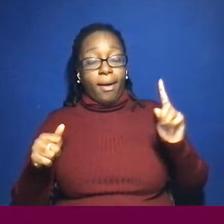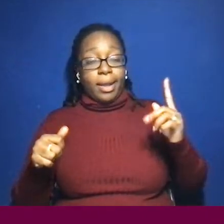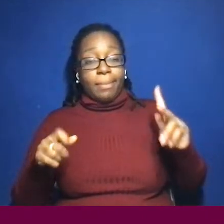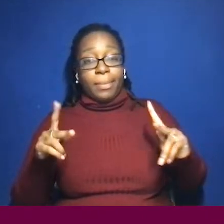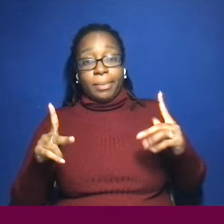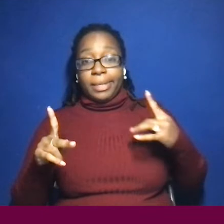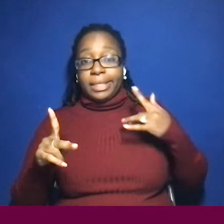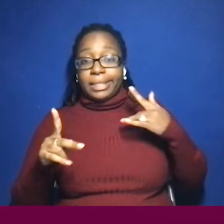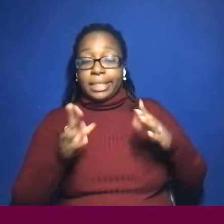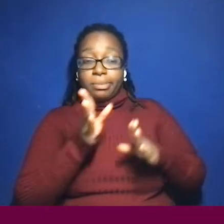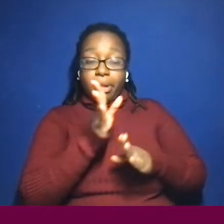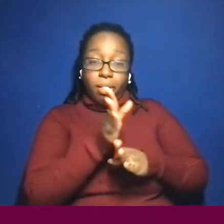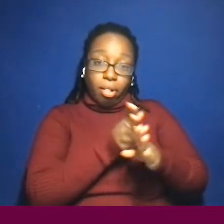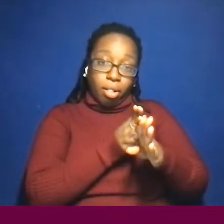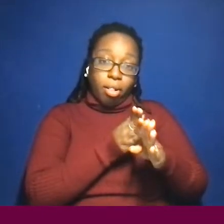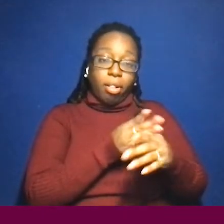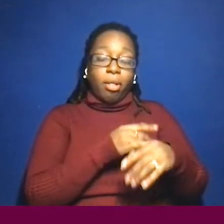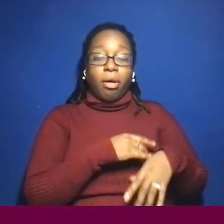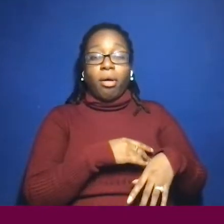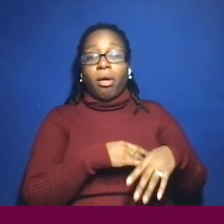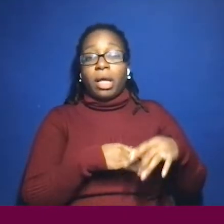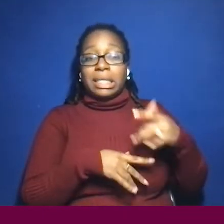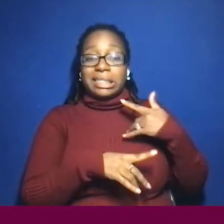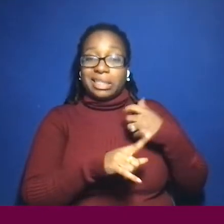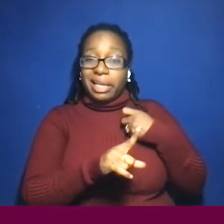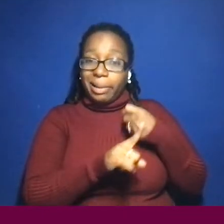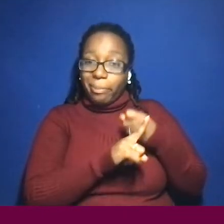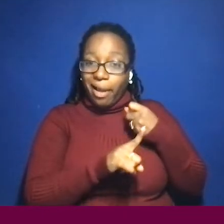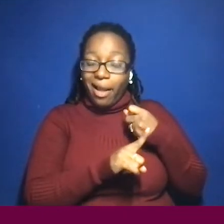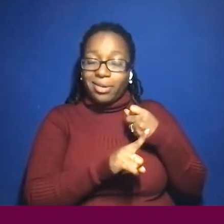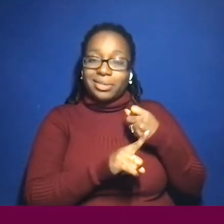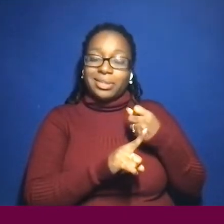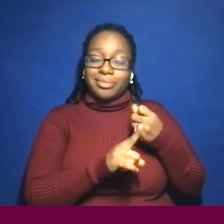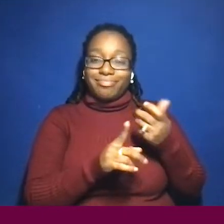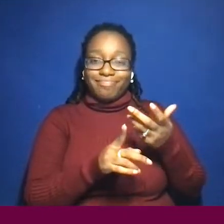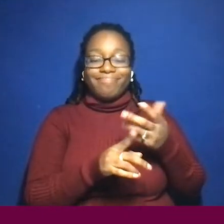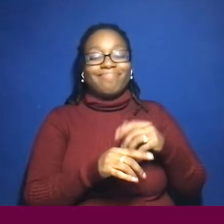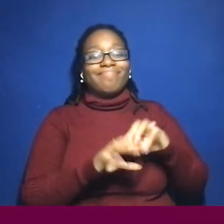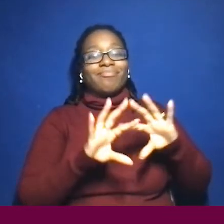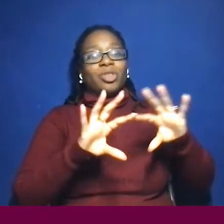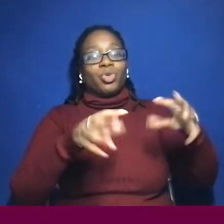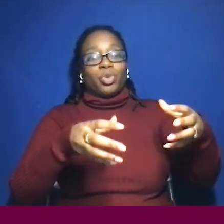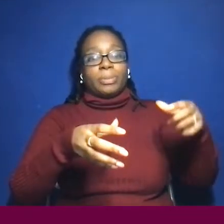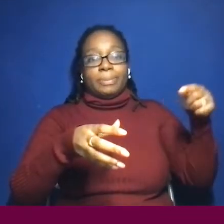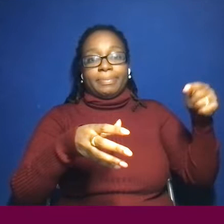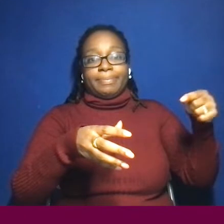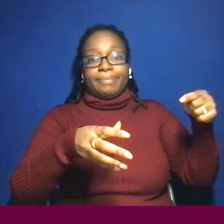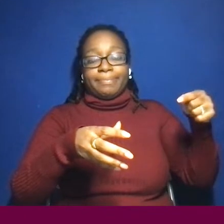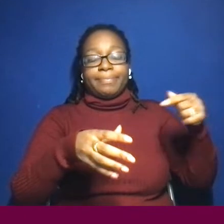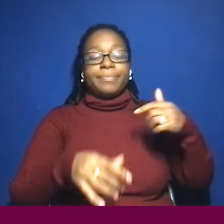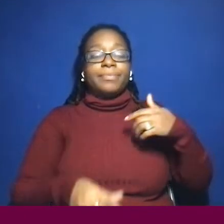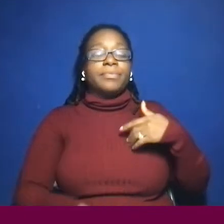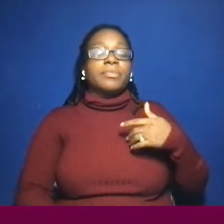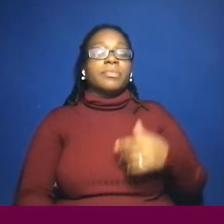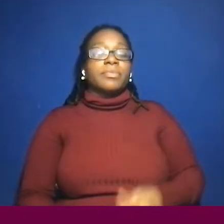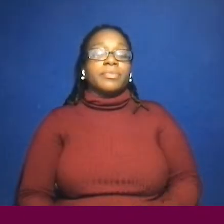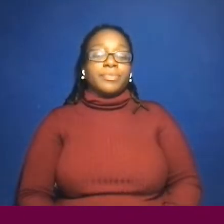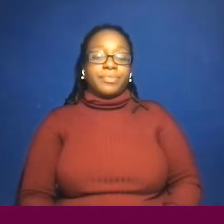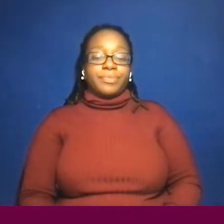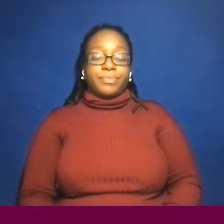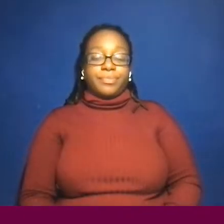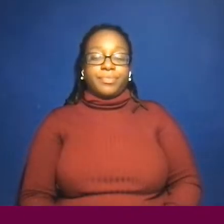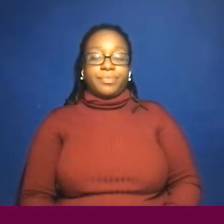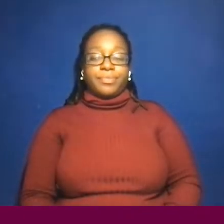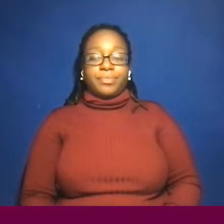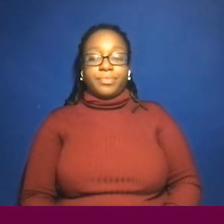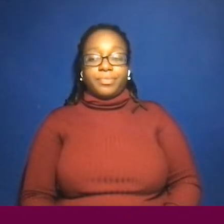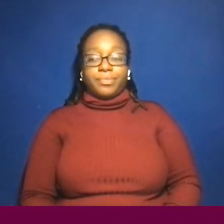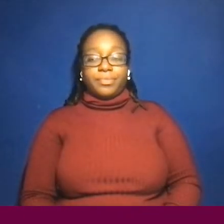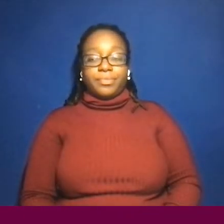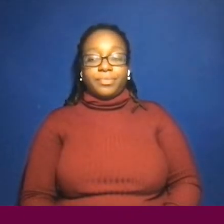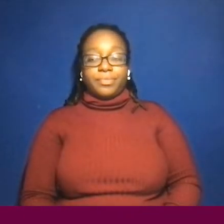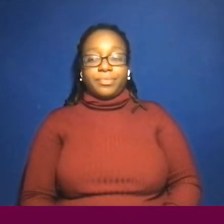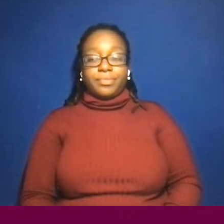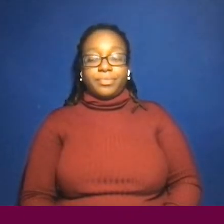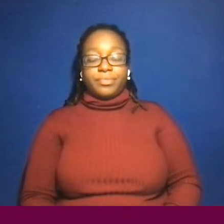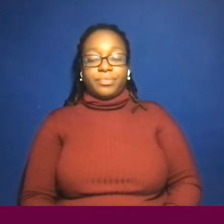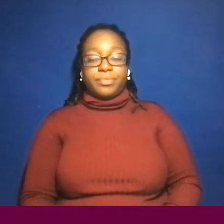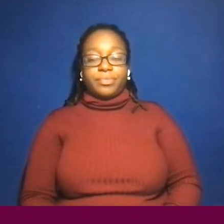multiply marginalized people, it's commonly, we are well aware that